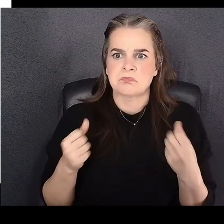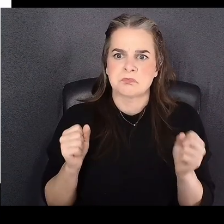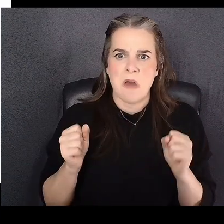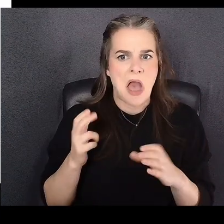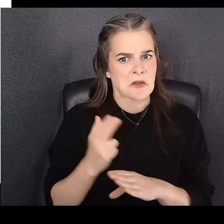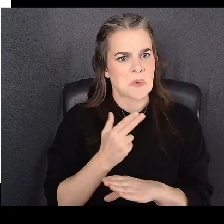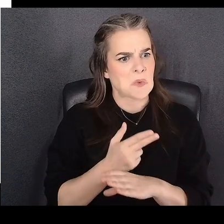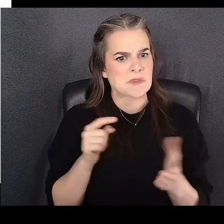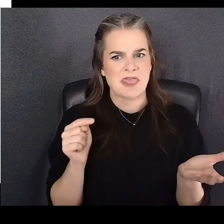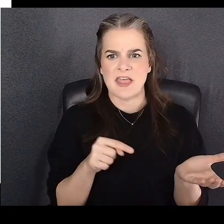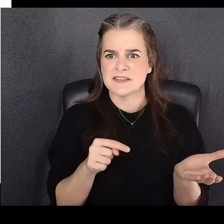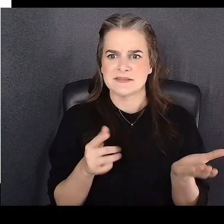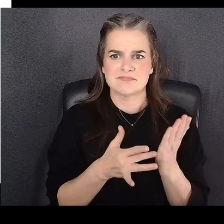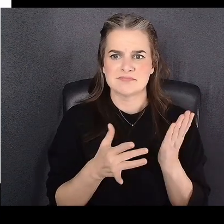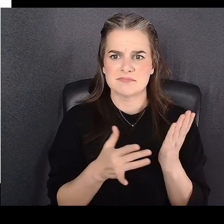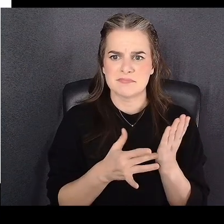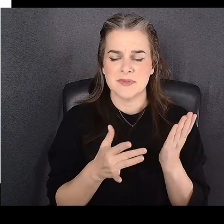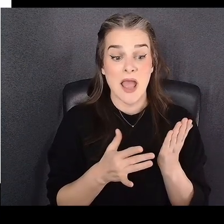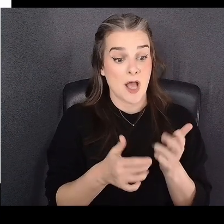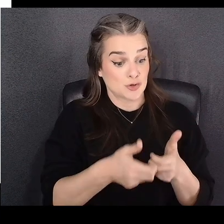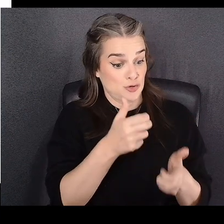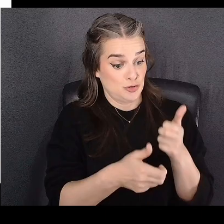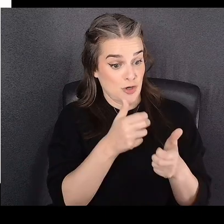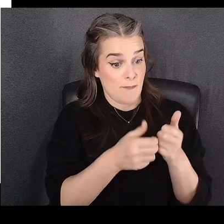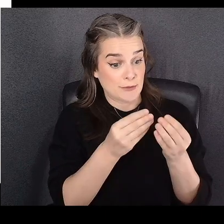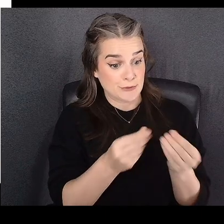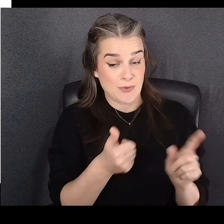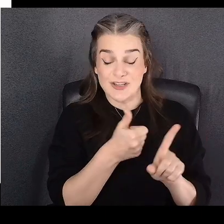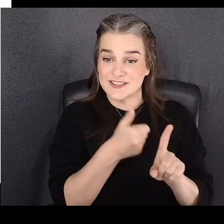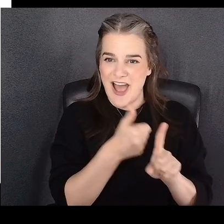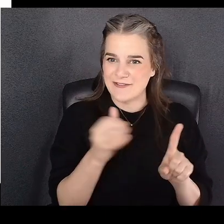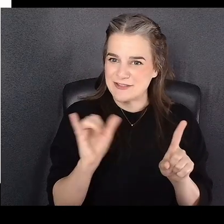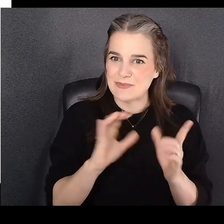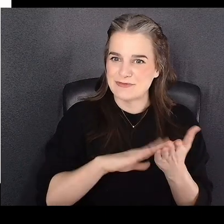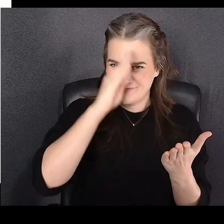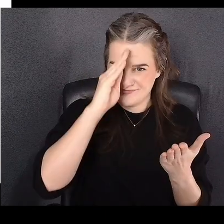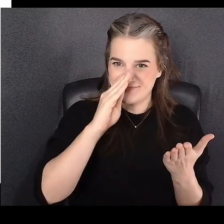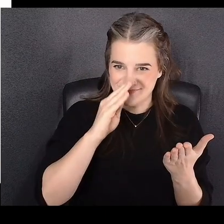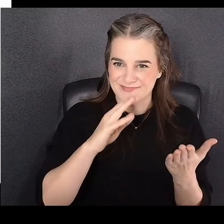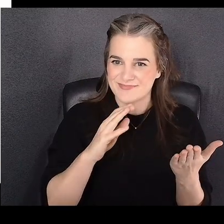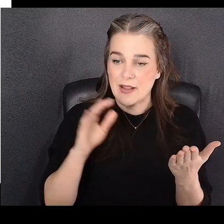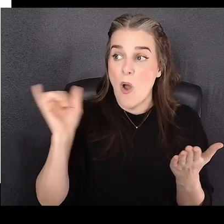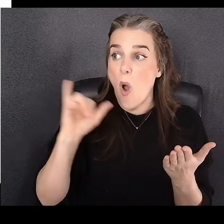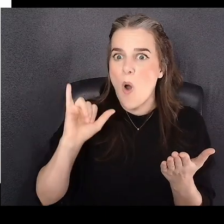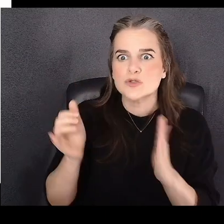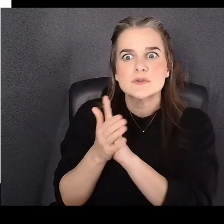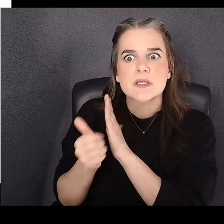just learning to troubleshoot yourself as well. Then we like to do skills development is huge, acquiring the skills needed for successful